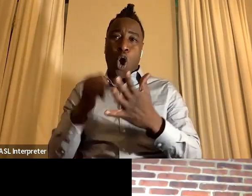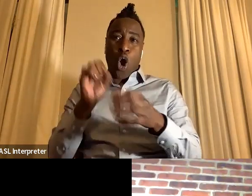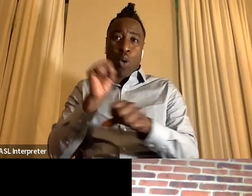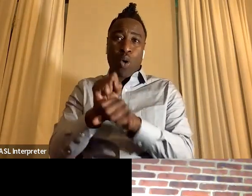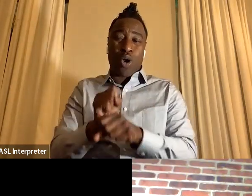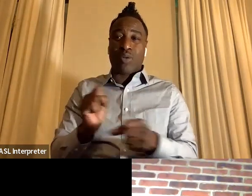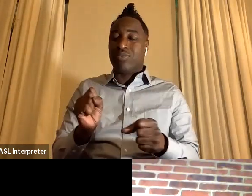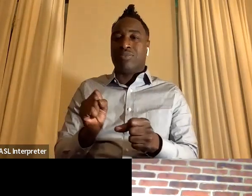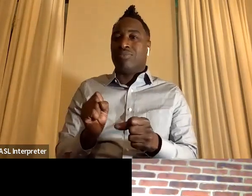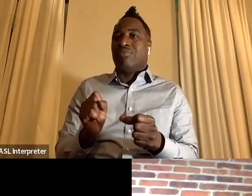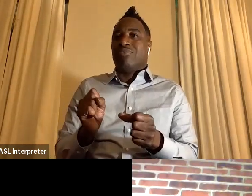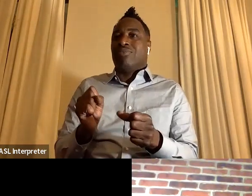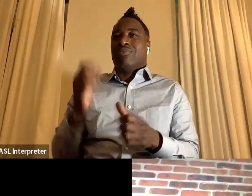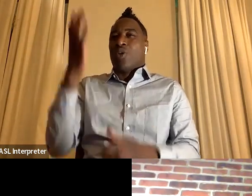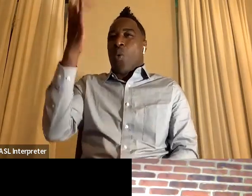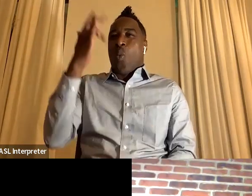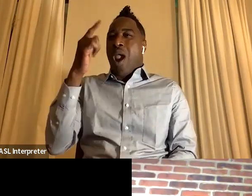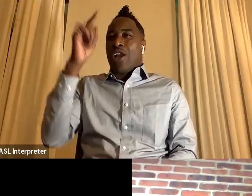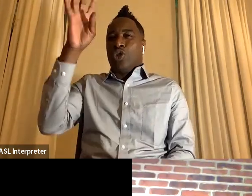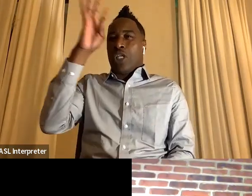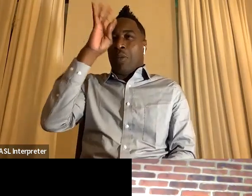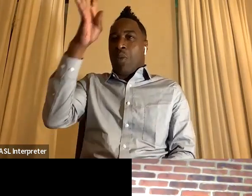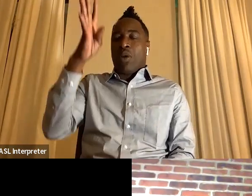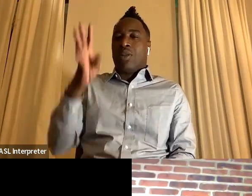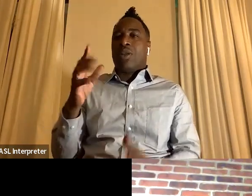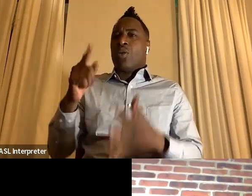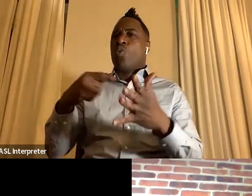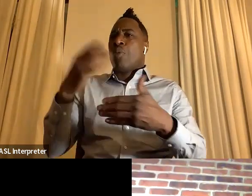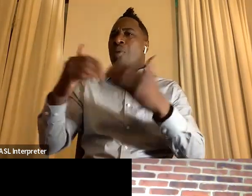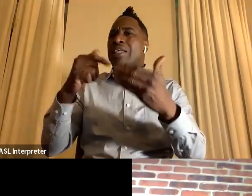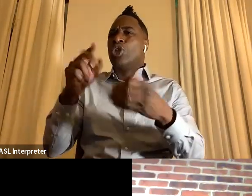and just some of the processes that follow them.